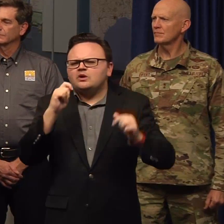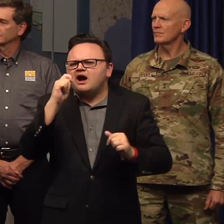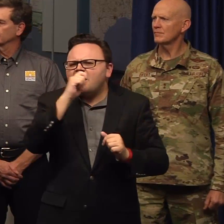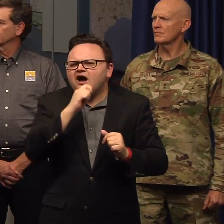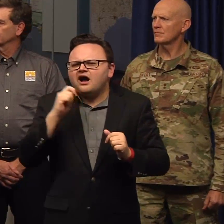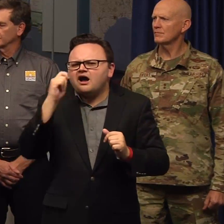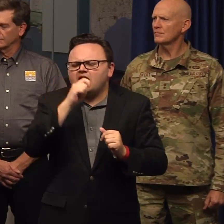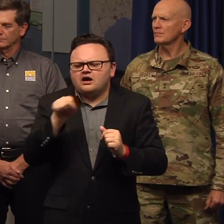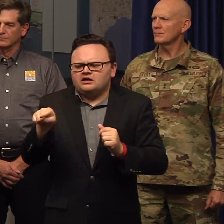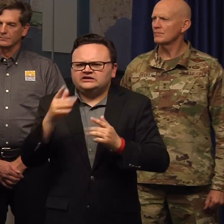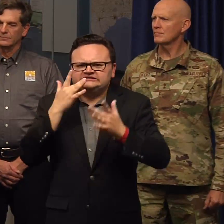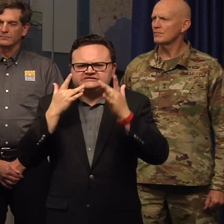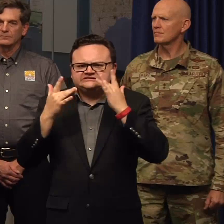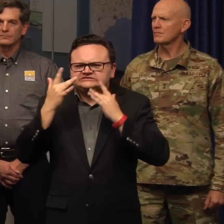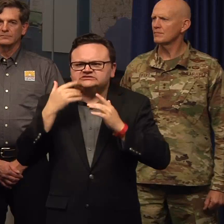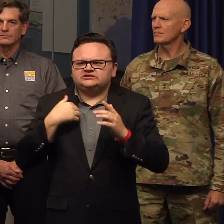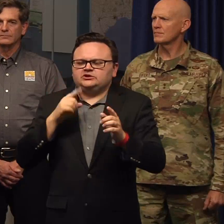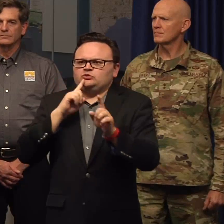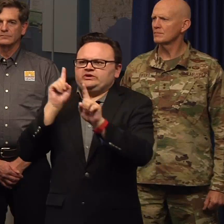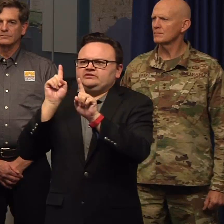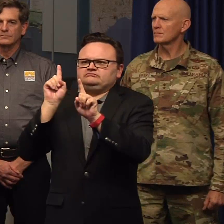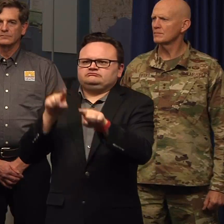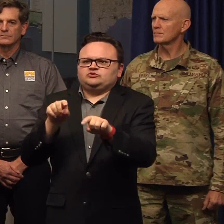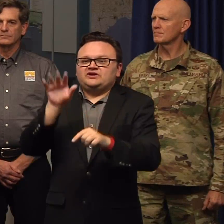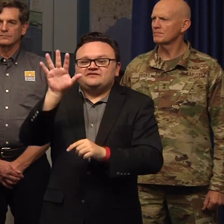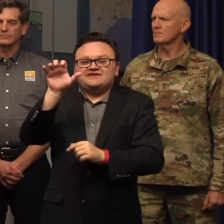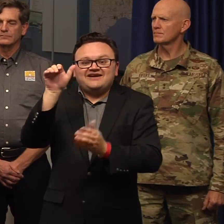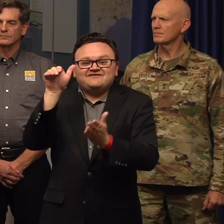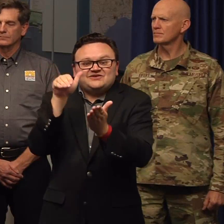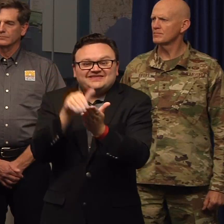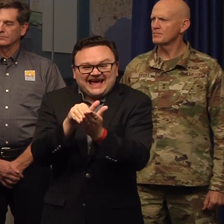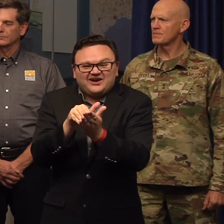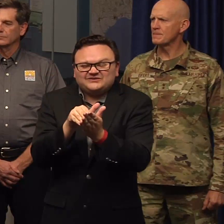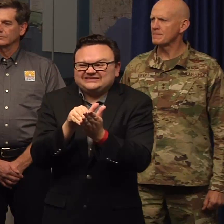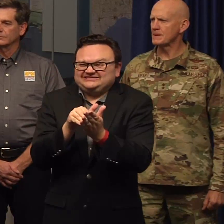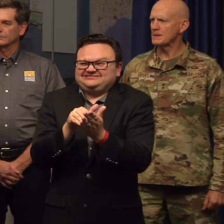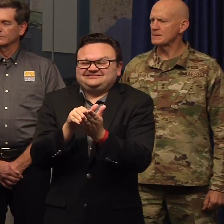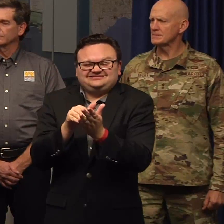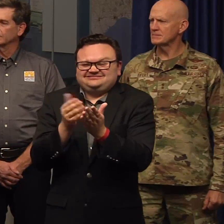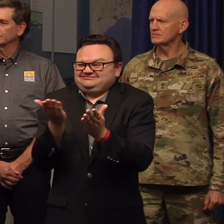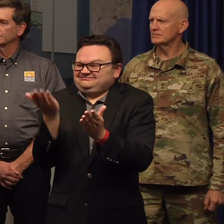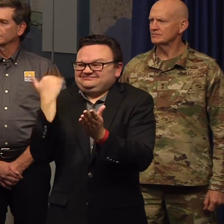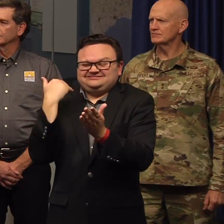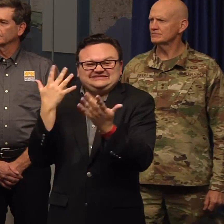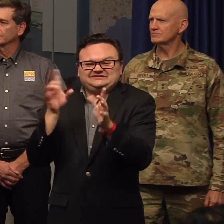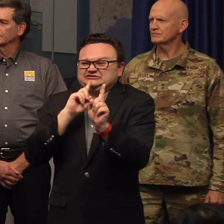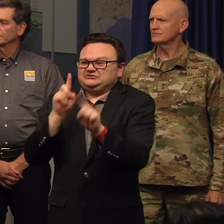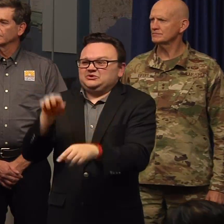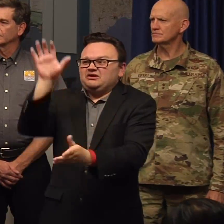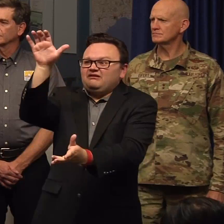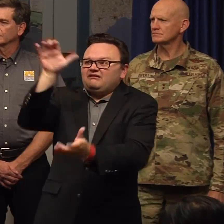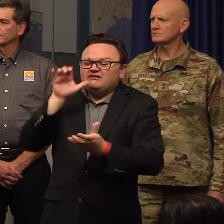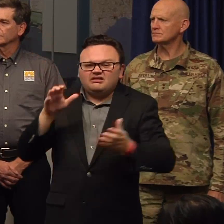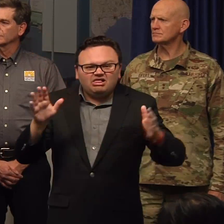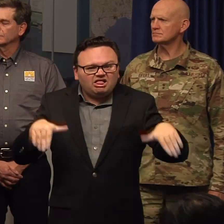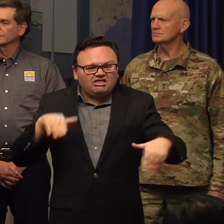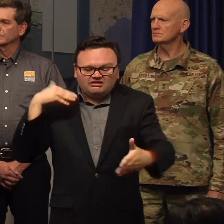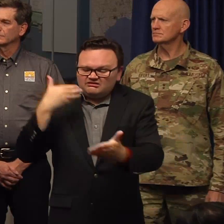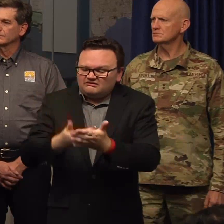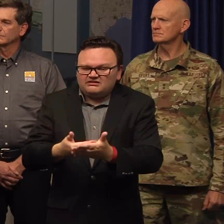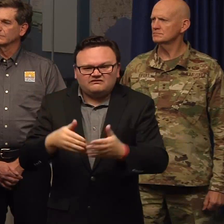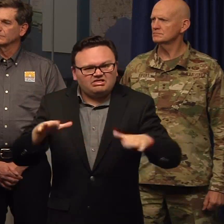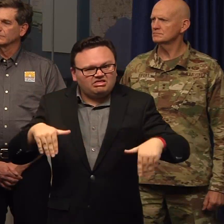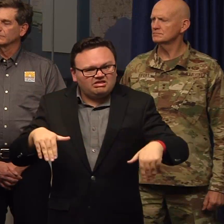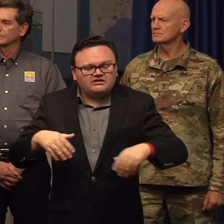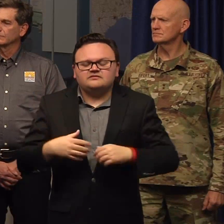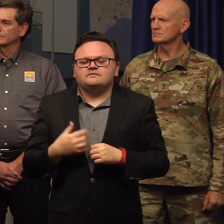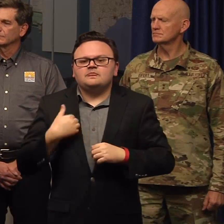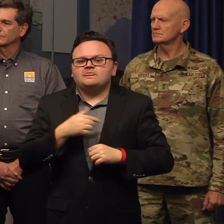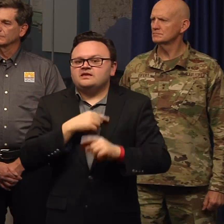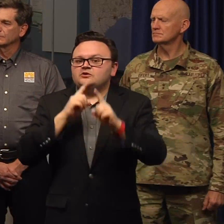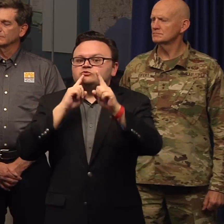EVERYTHING.